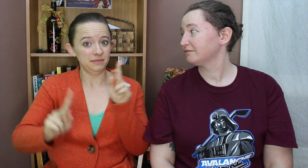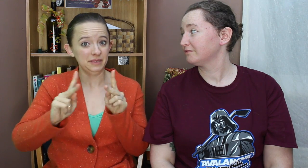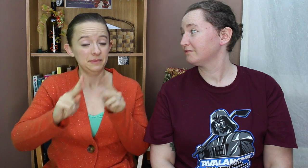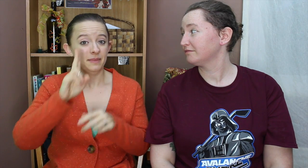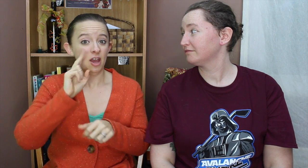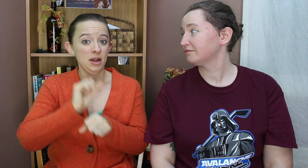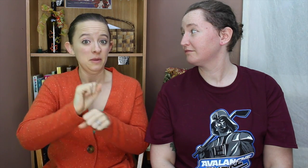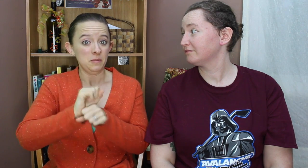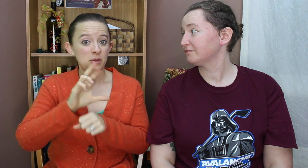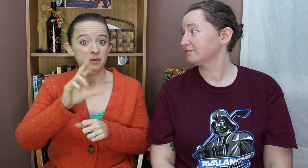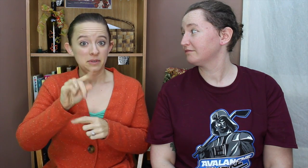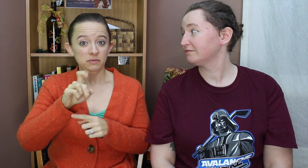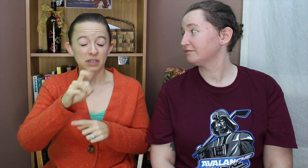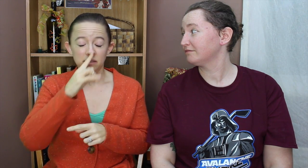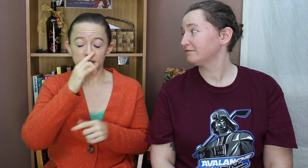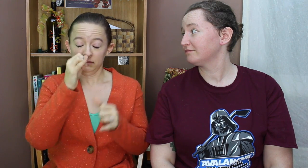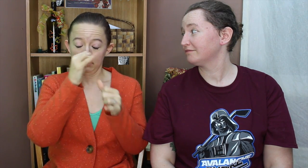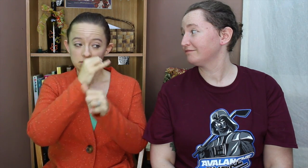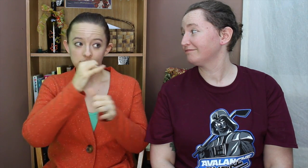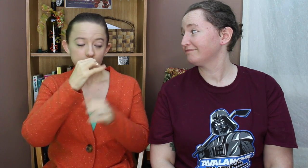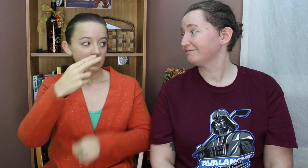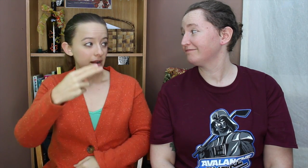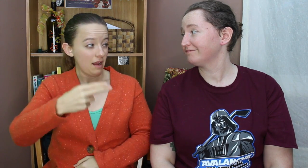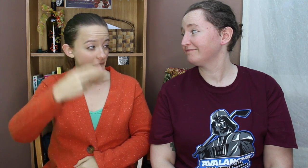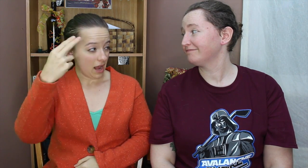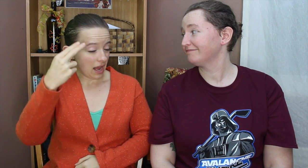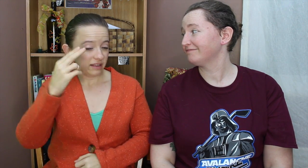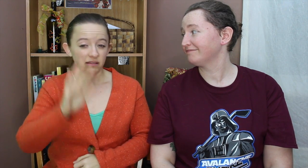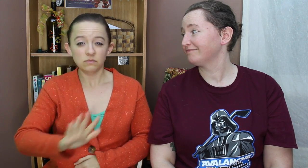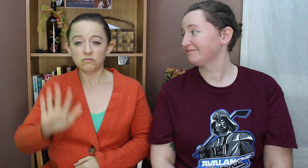is really bad, but for Deaf and hard of hearing people it's a lot worse.